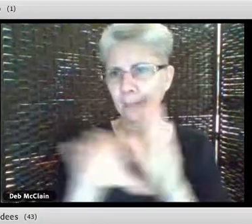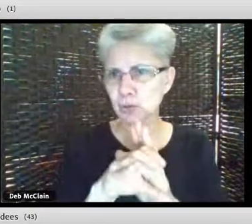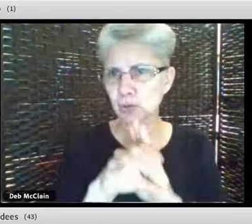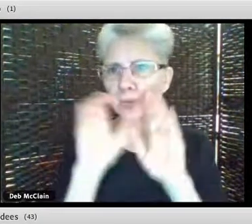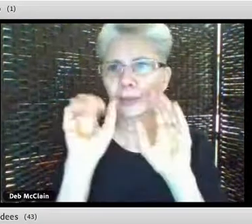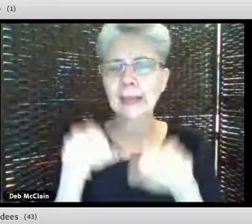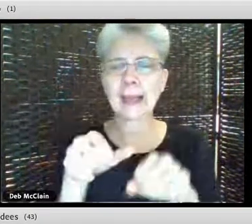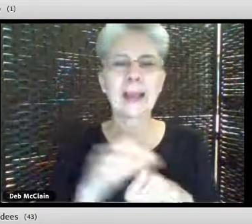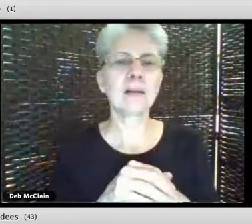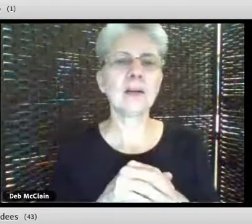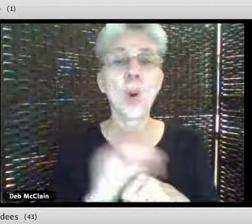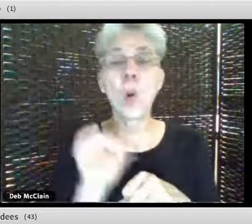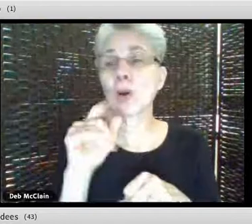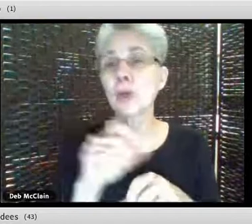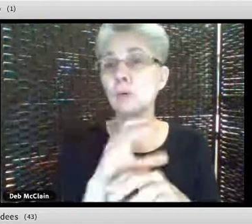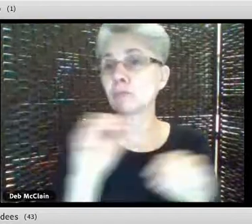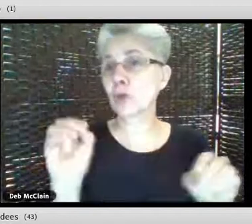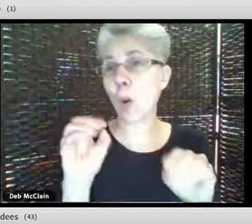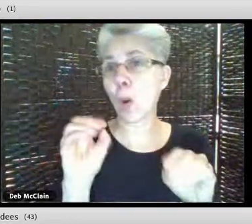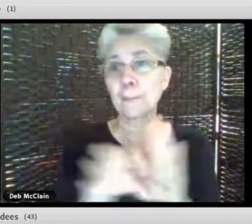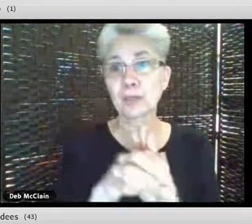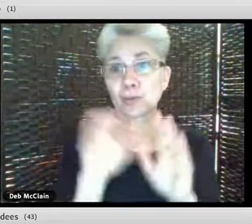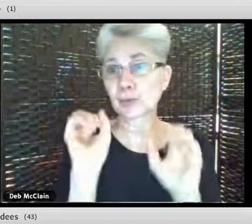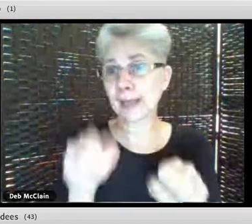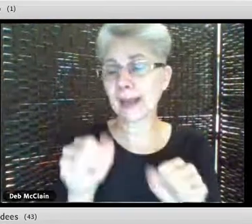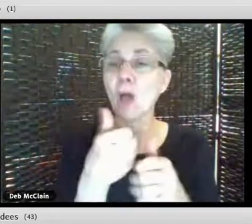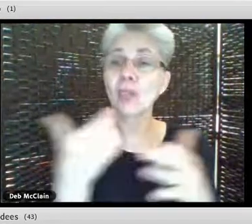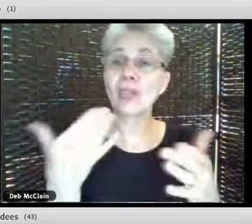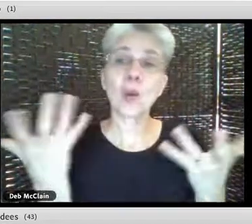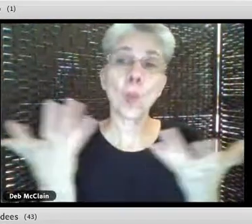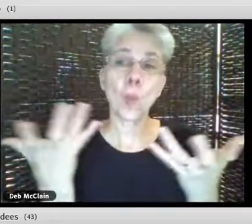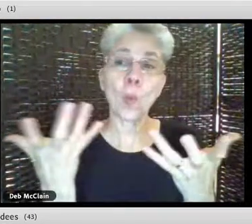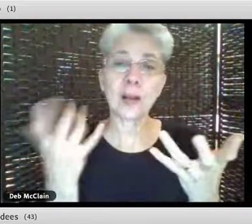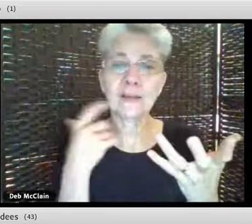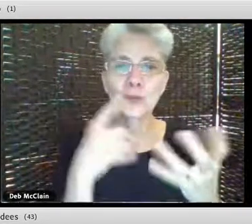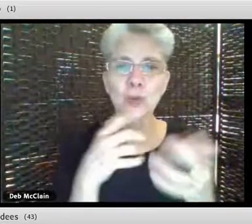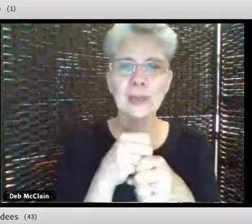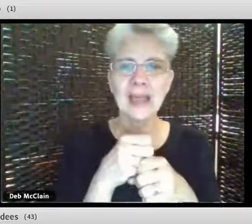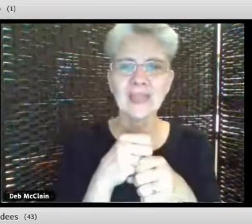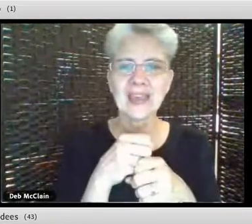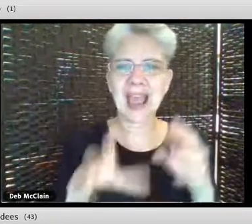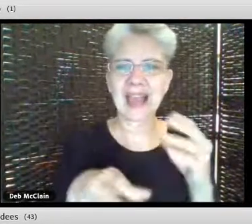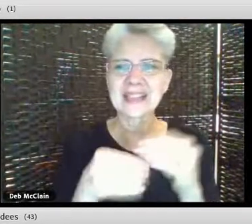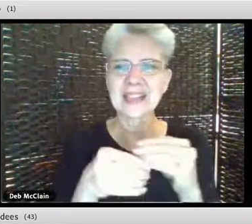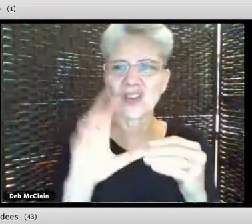You can just make a note that's a reminder with a picture. You can make just a note with no picture.